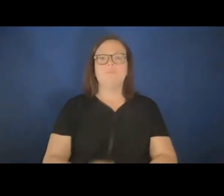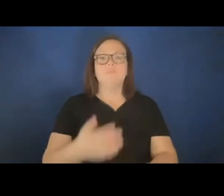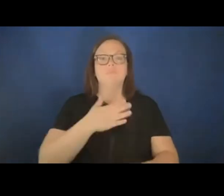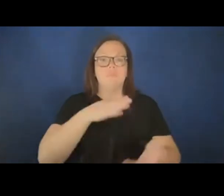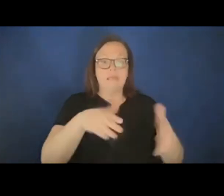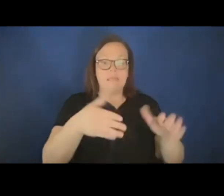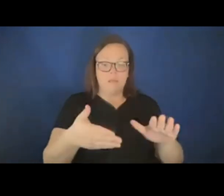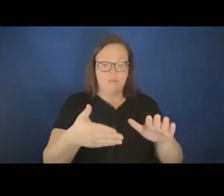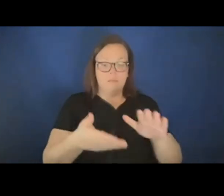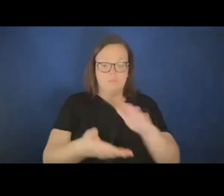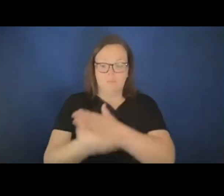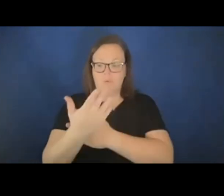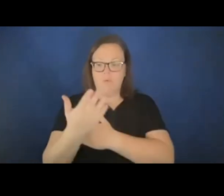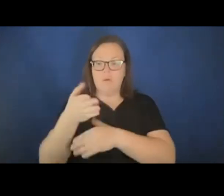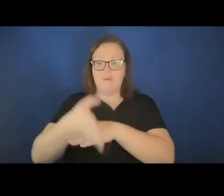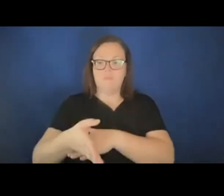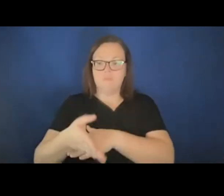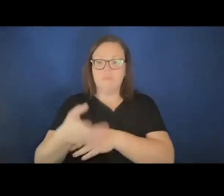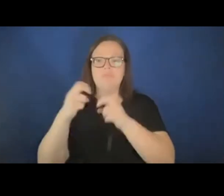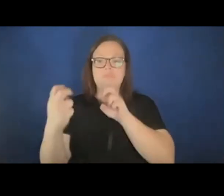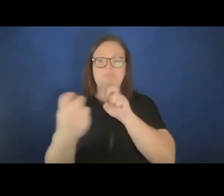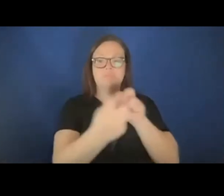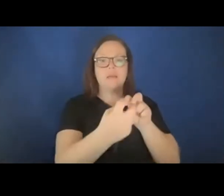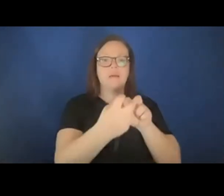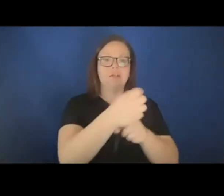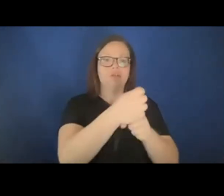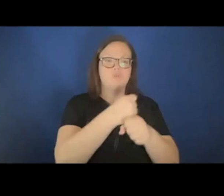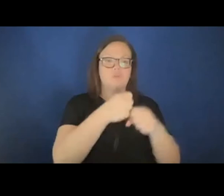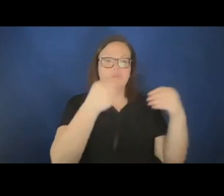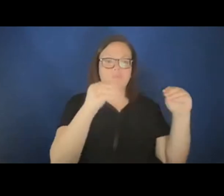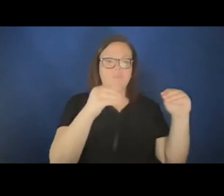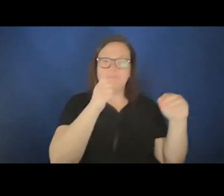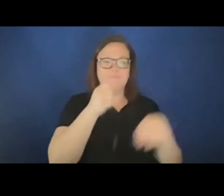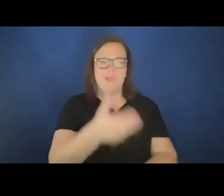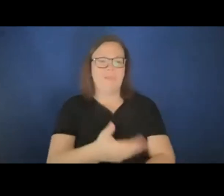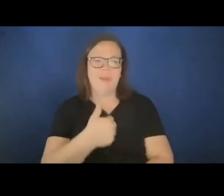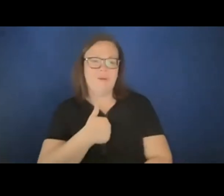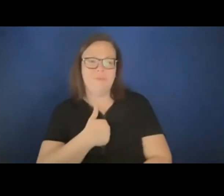we will sit in cafés but I will not be there I will not be